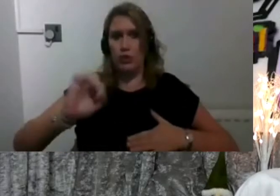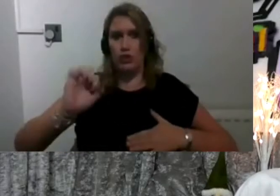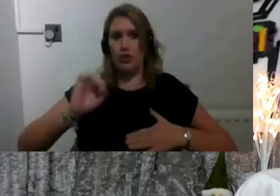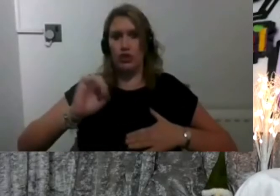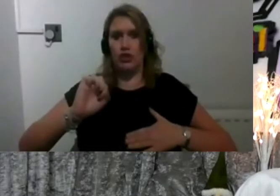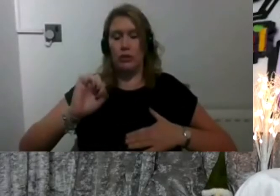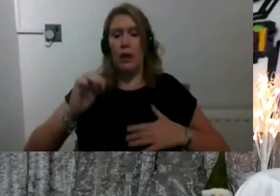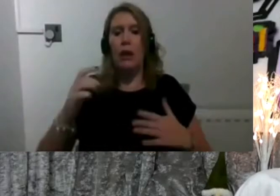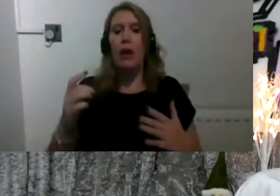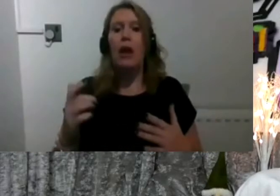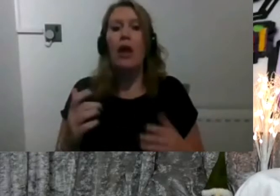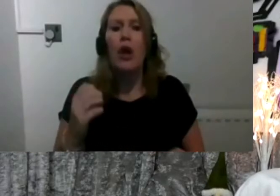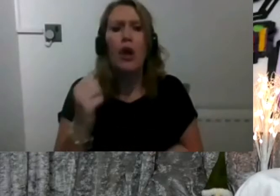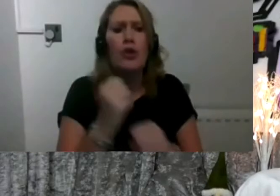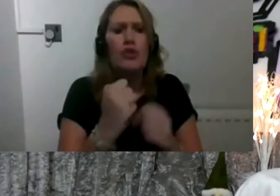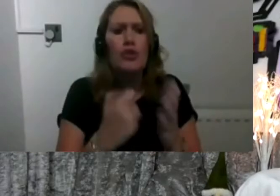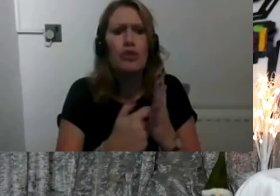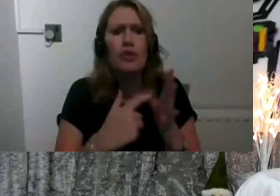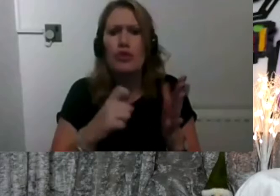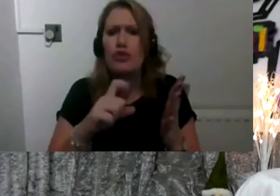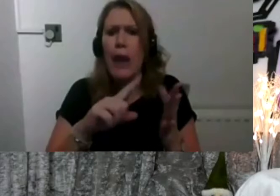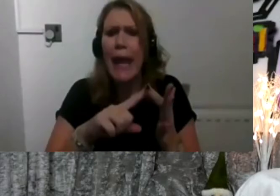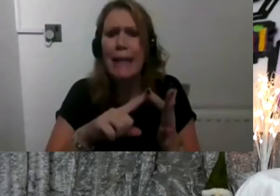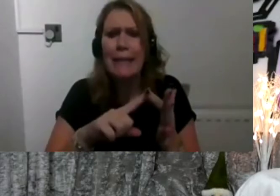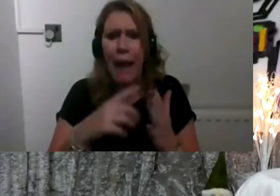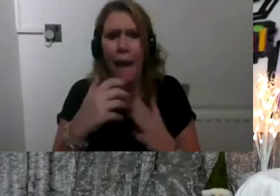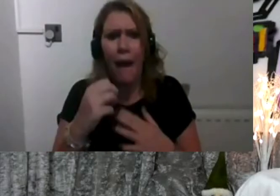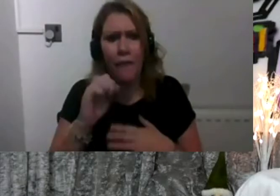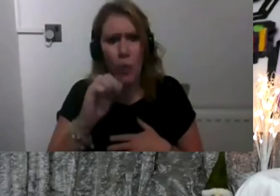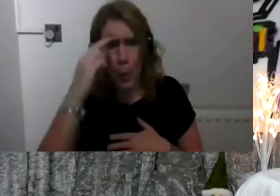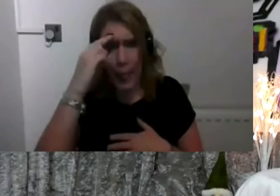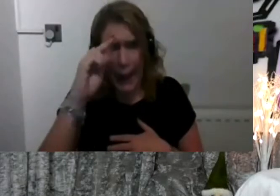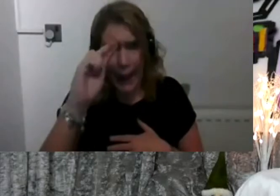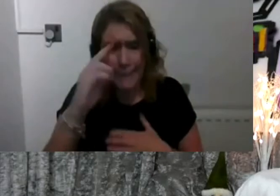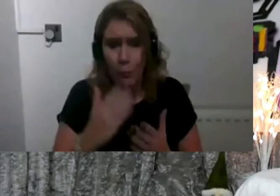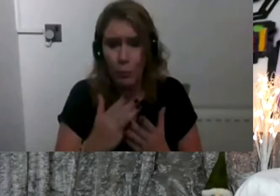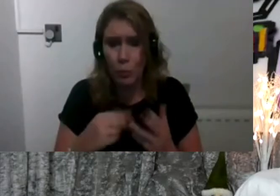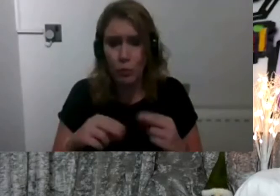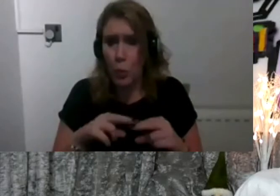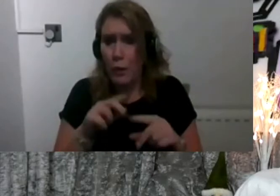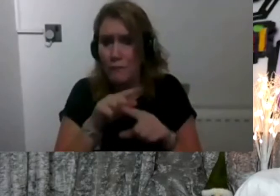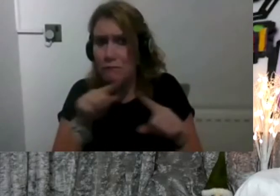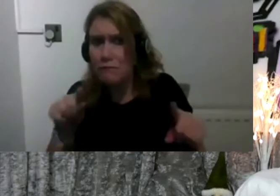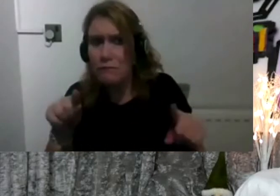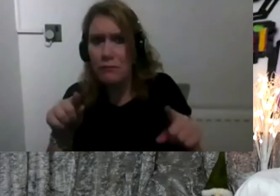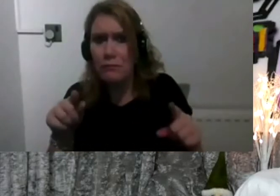have your name up, but I don't see whether you have got anything switched on at the